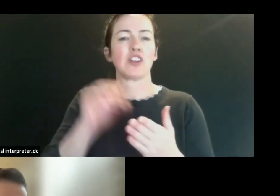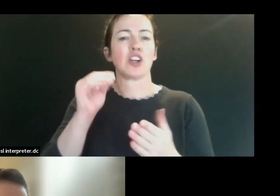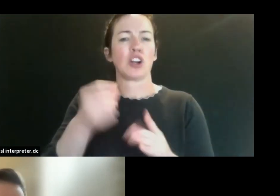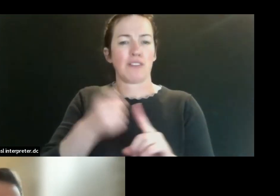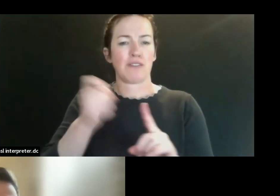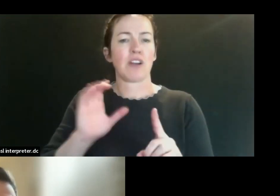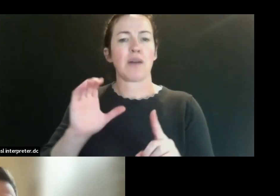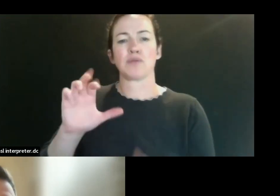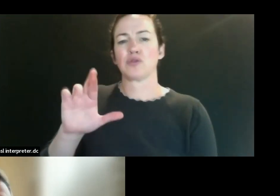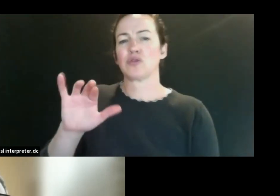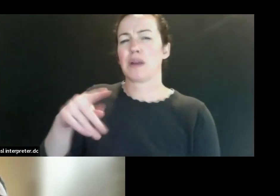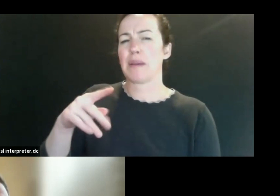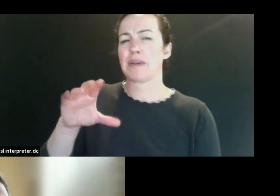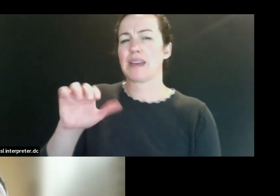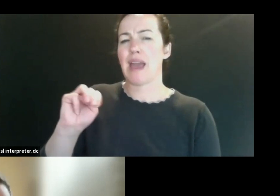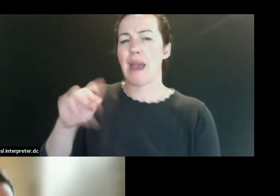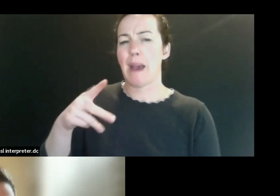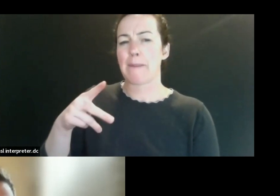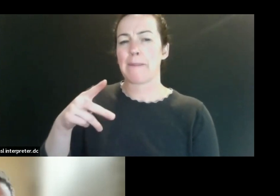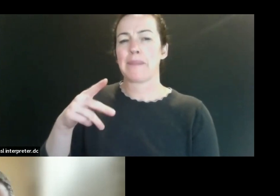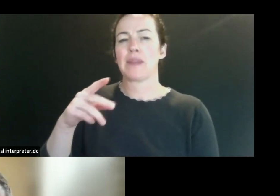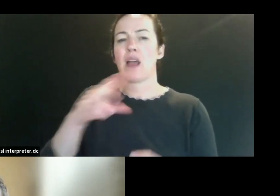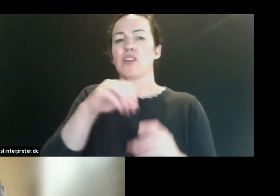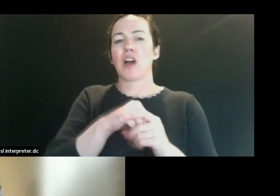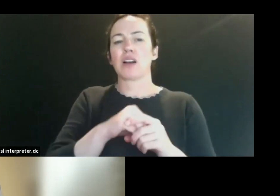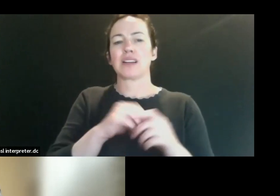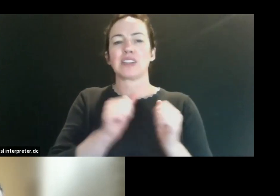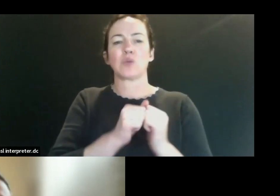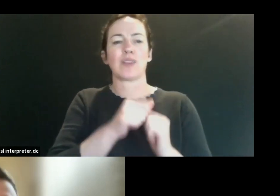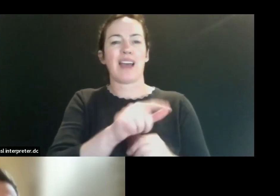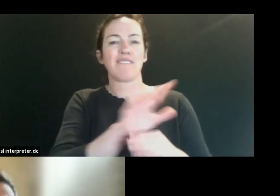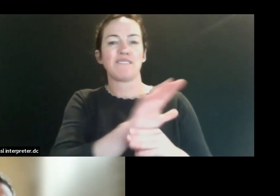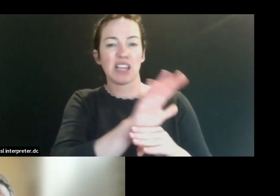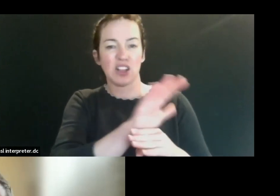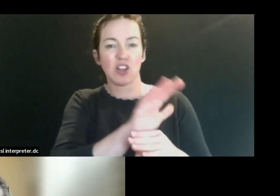Crip Camp, the film, I got connected to some people involved with the film and they involved…they